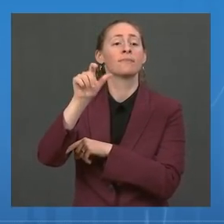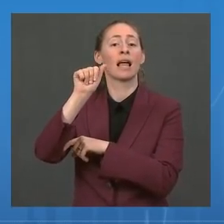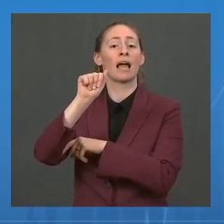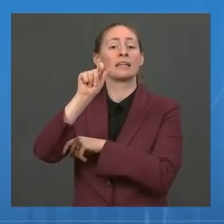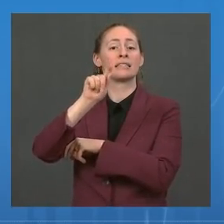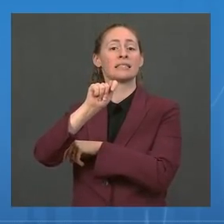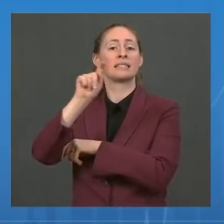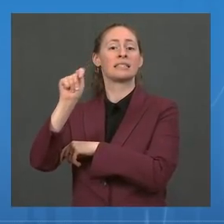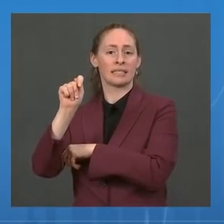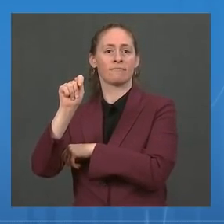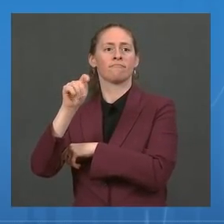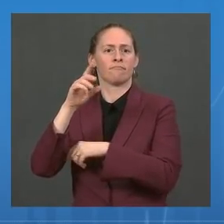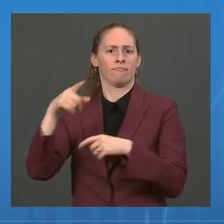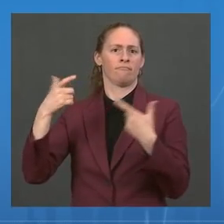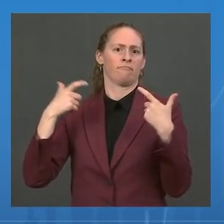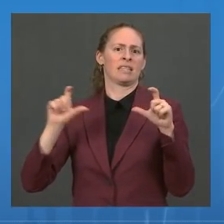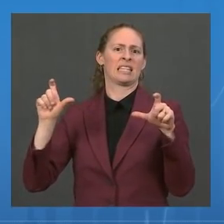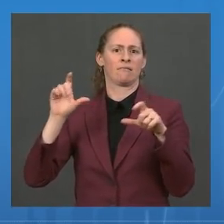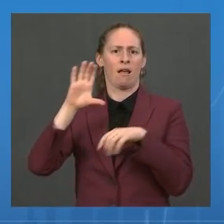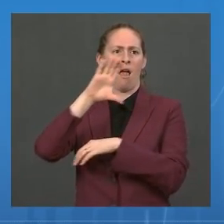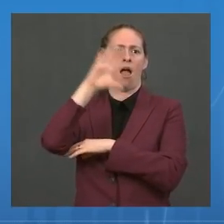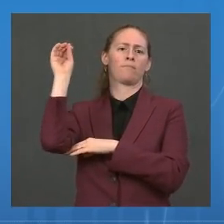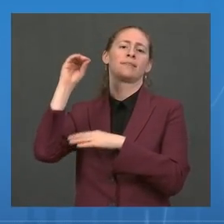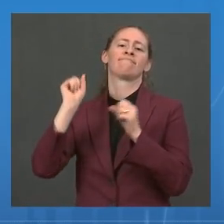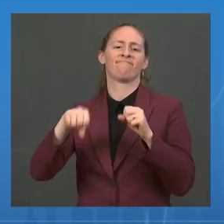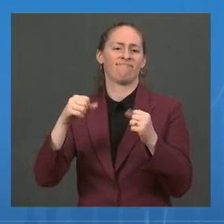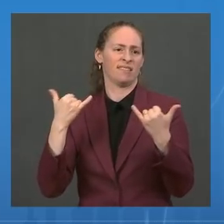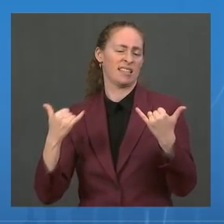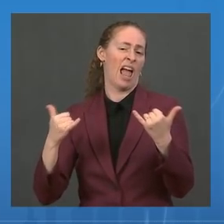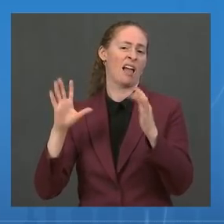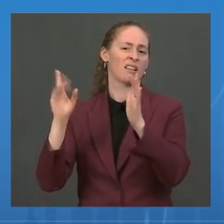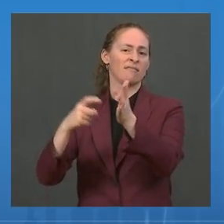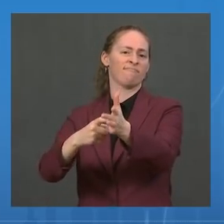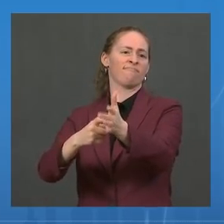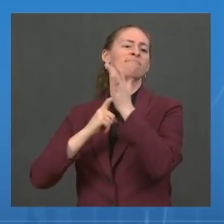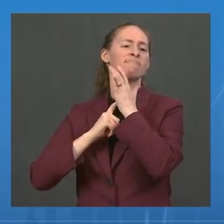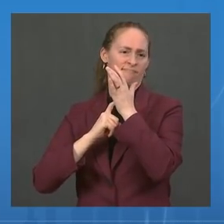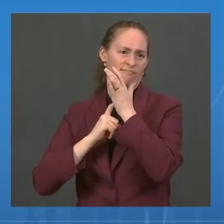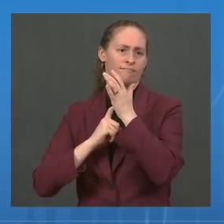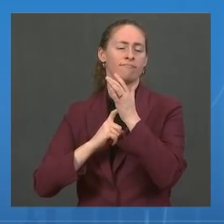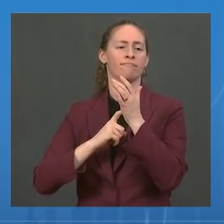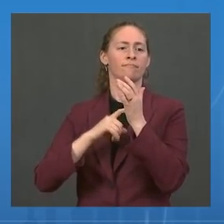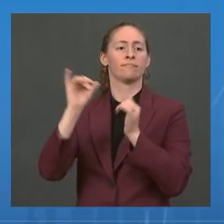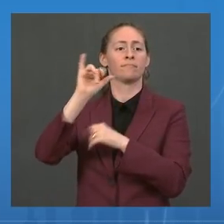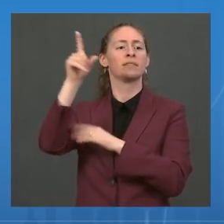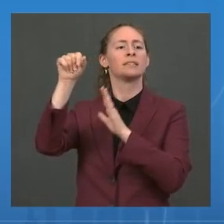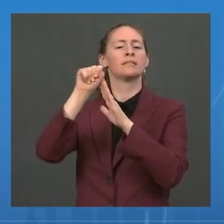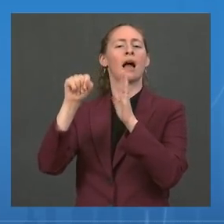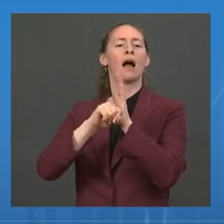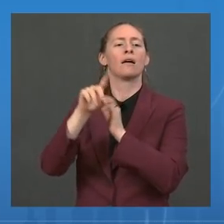adopted vaccination requirements. Delaware announced public and private K-through-12 school teachers